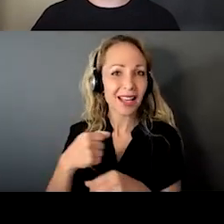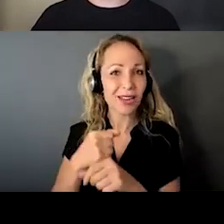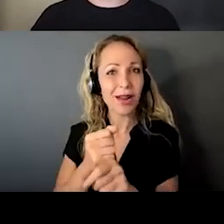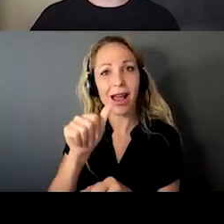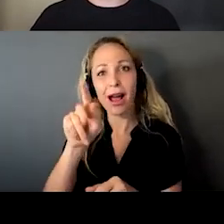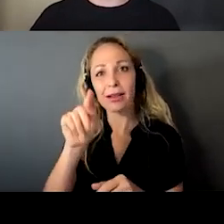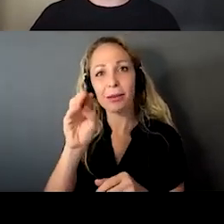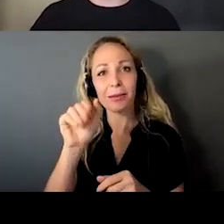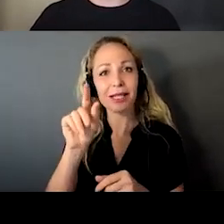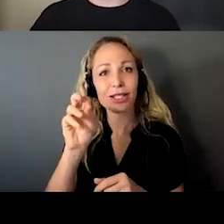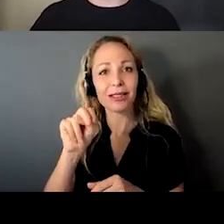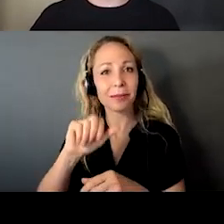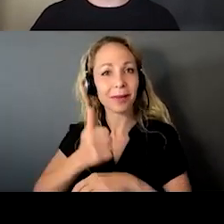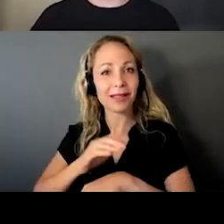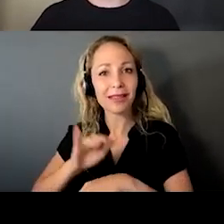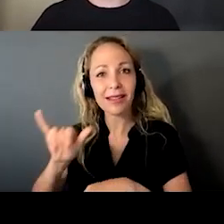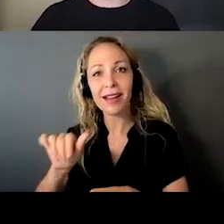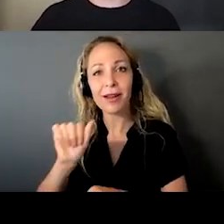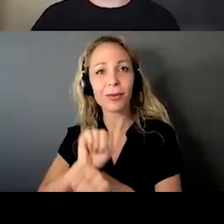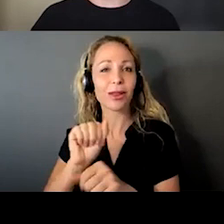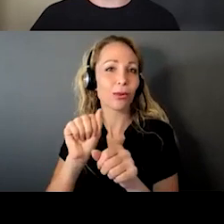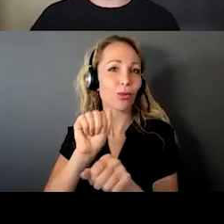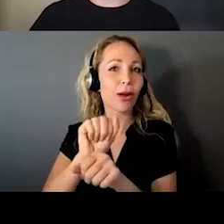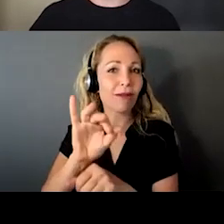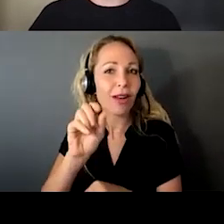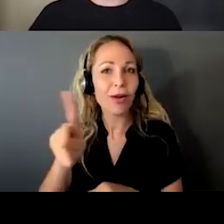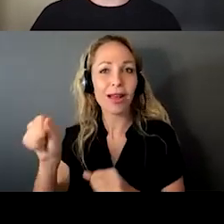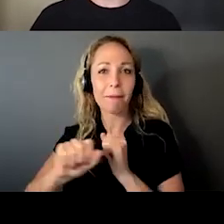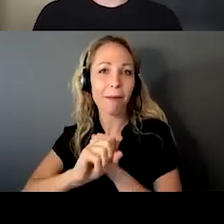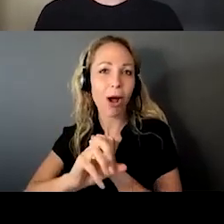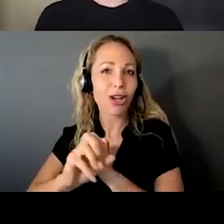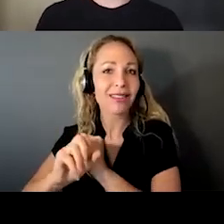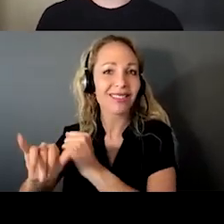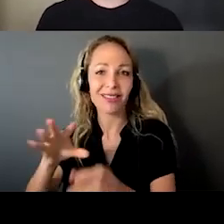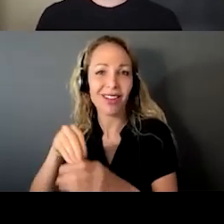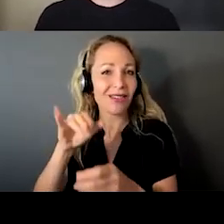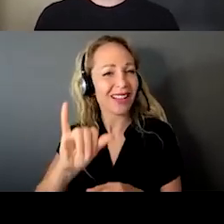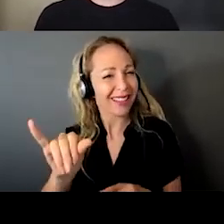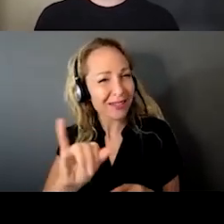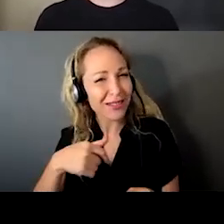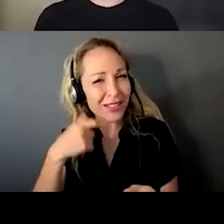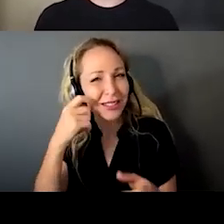THEY CAN DO MARKETING THAT INVOLVES IT, AND MENTIONED WITH MARKETING E-MAILS.